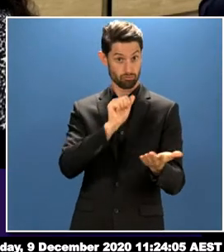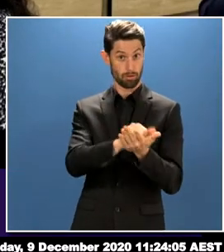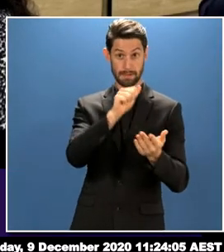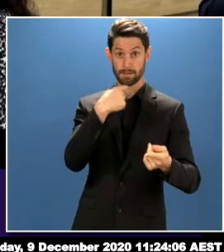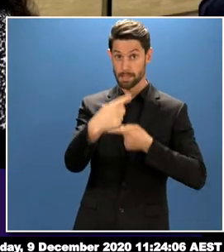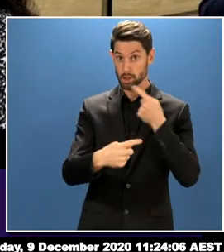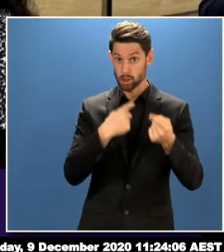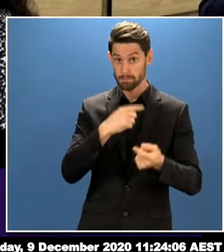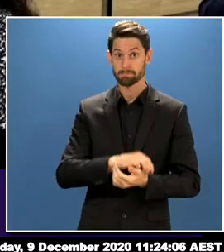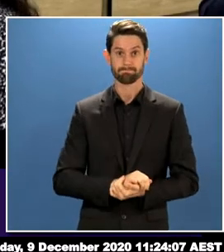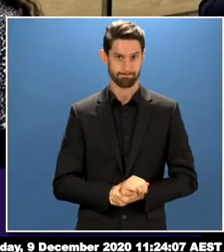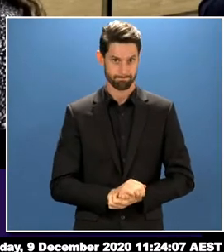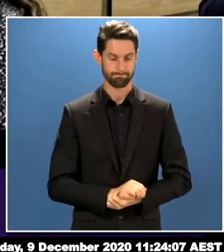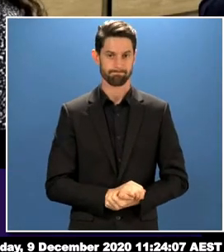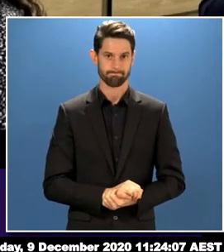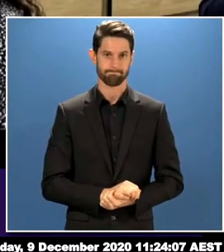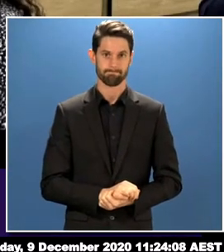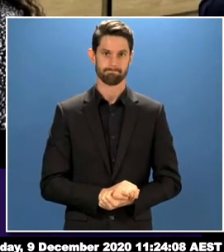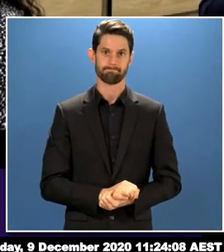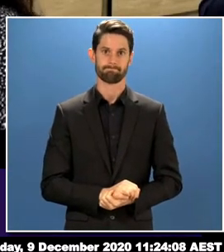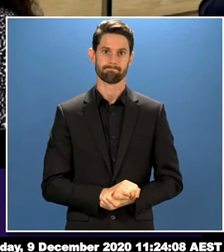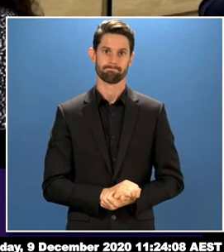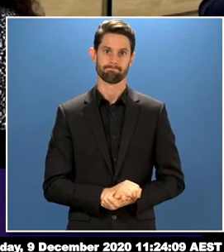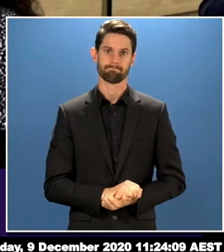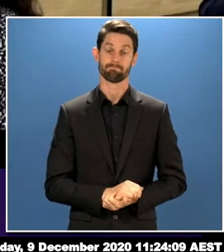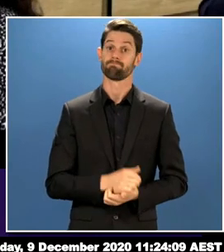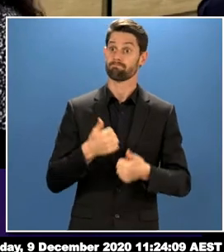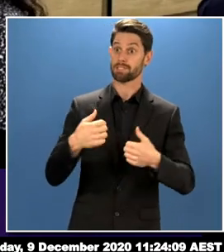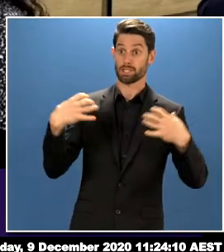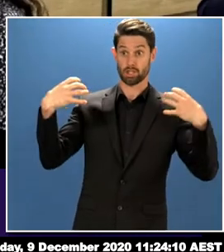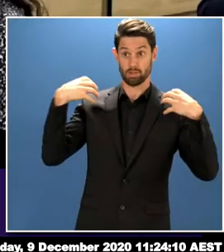Yes, it is. Commissioners, you will find a copy of Mr Pini's statement